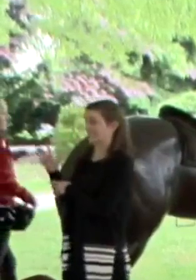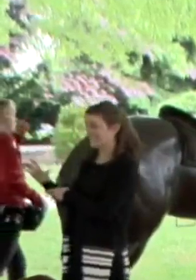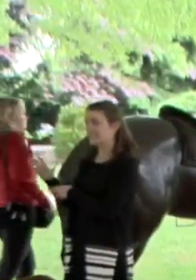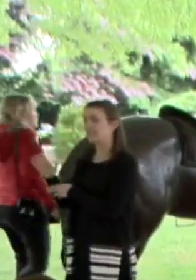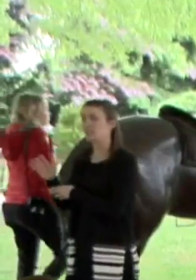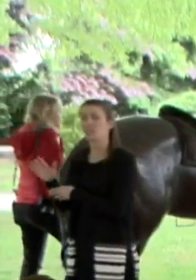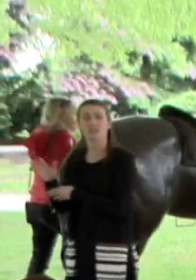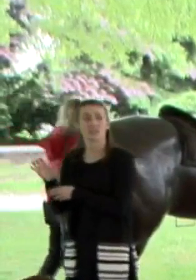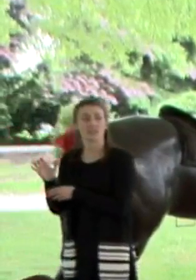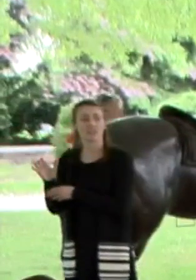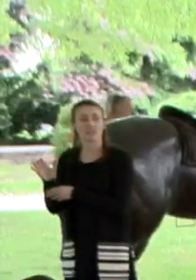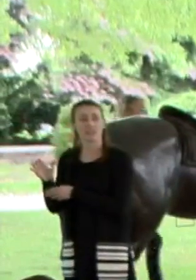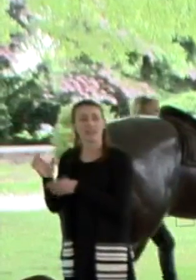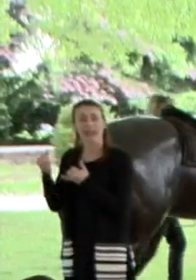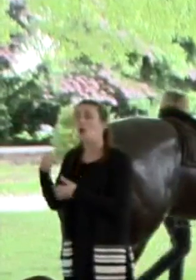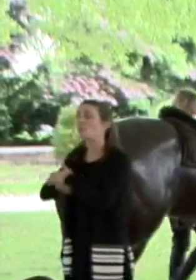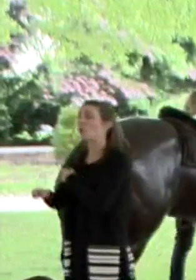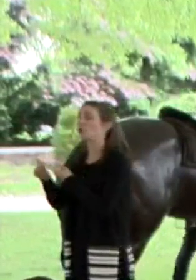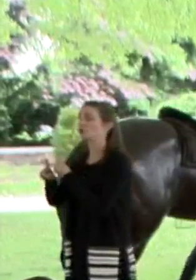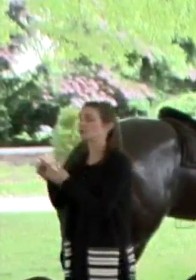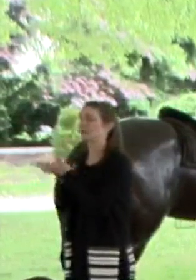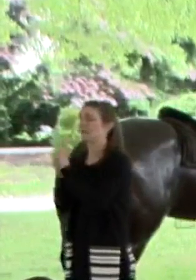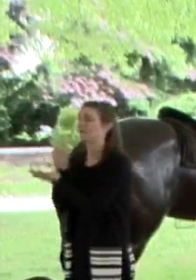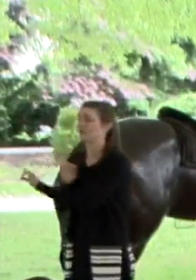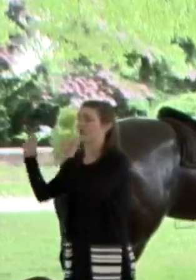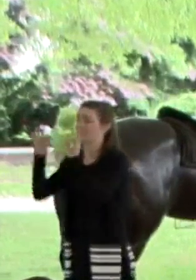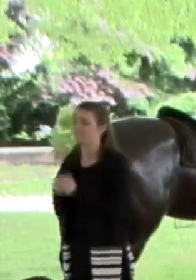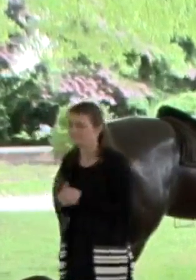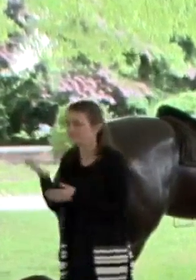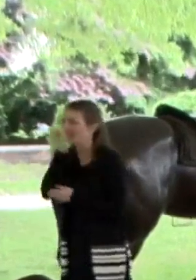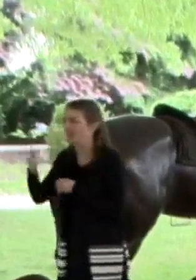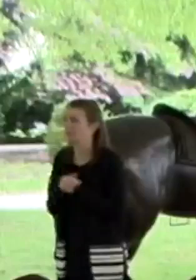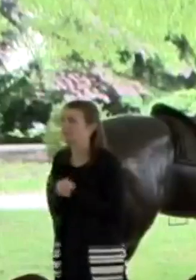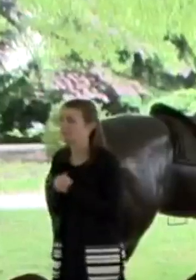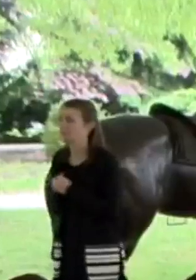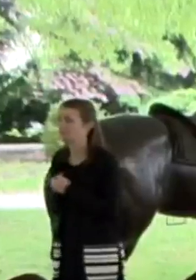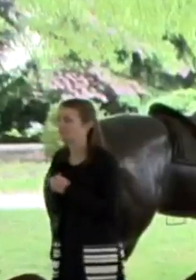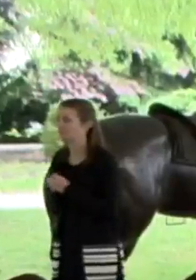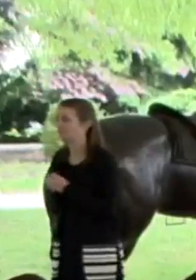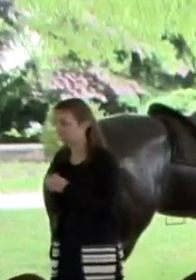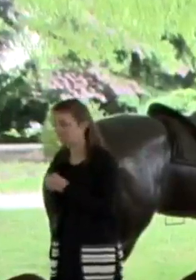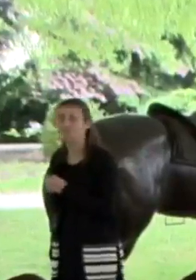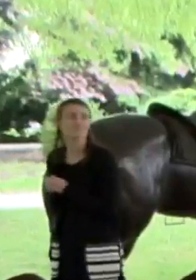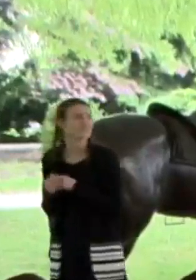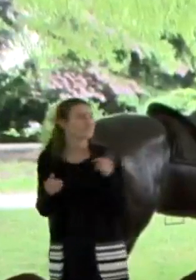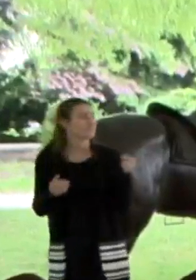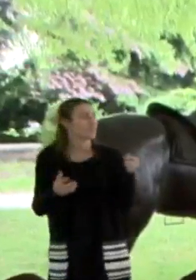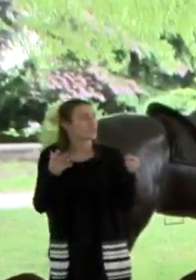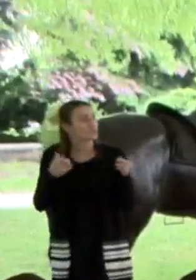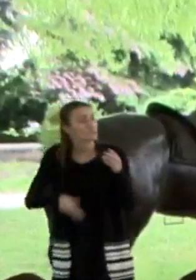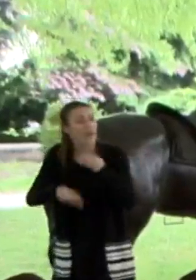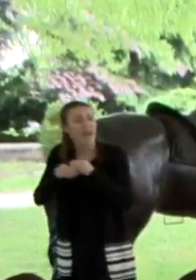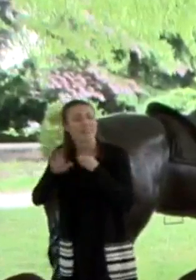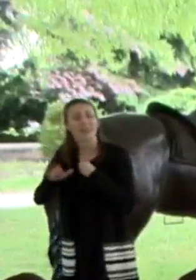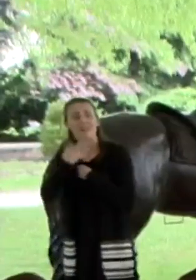NEW COLUMBIA BORN IN WASHINGTON,